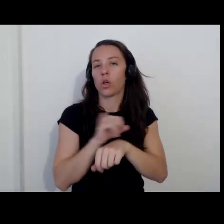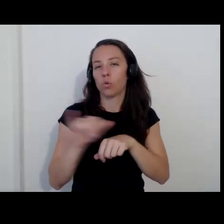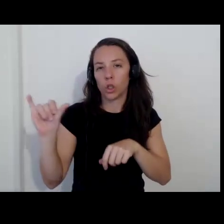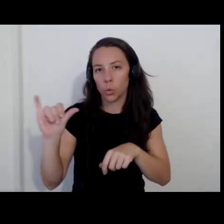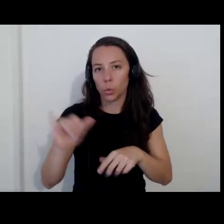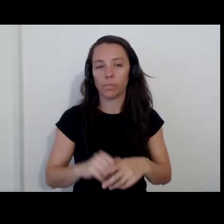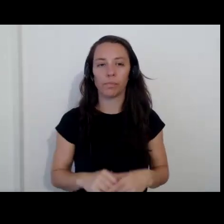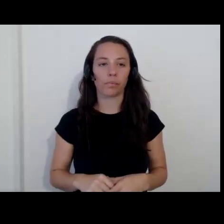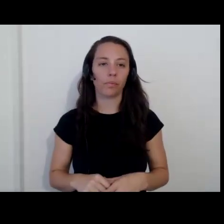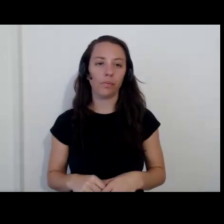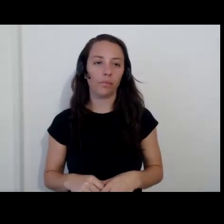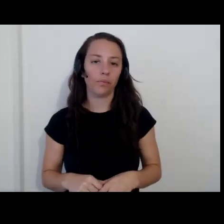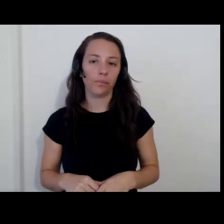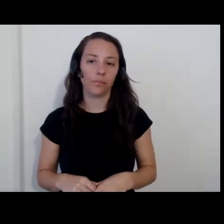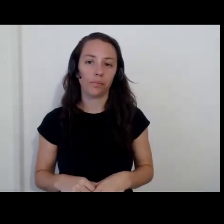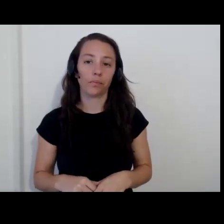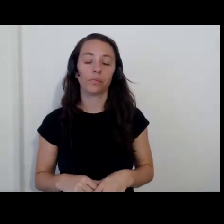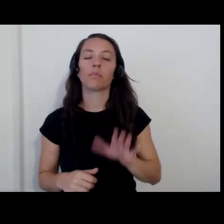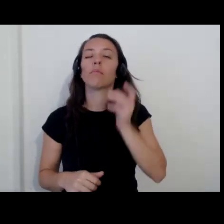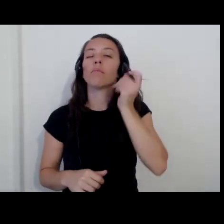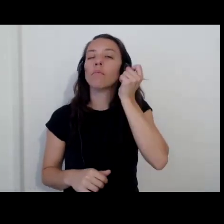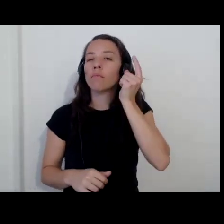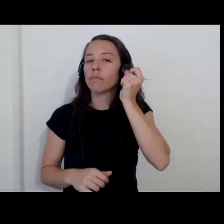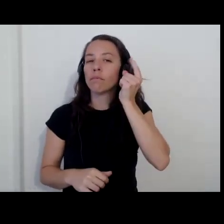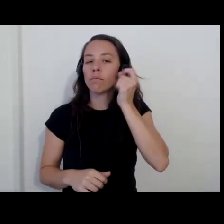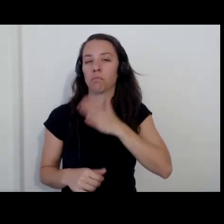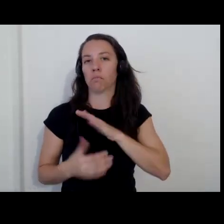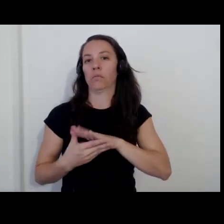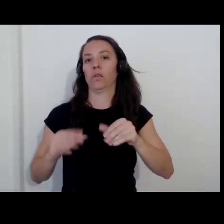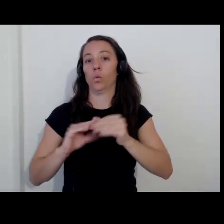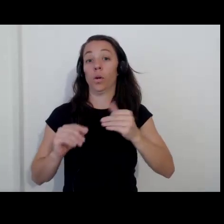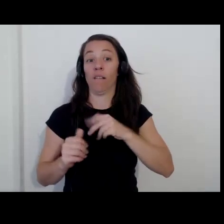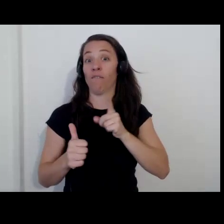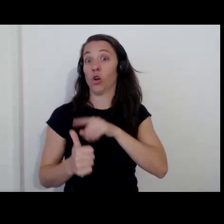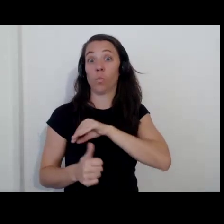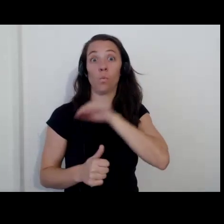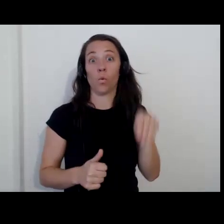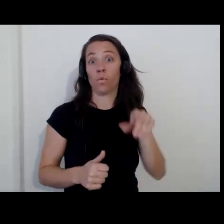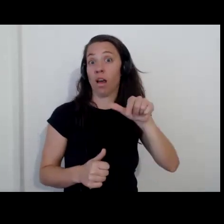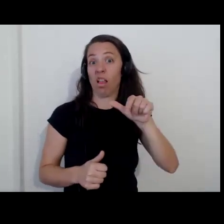When I first moved to LA and I was looking at the job market and the landscape of what was out there,